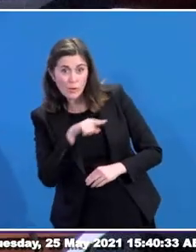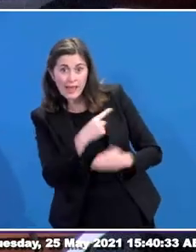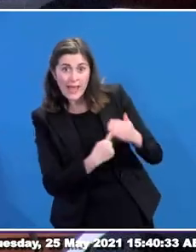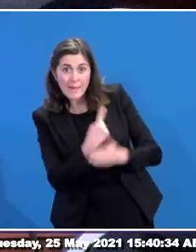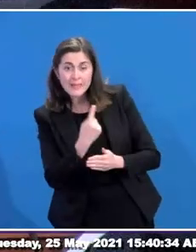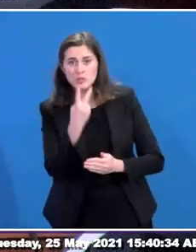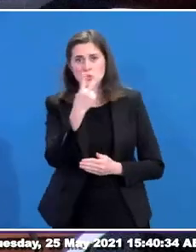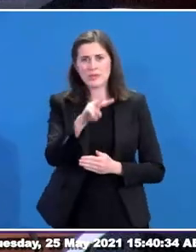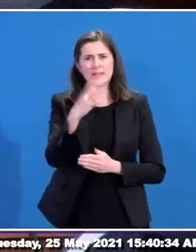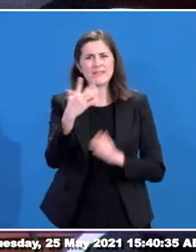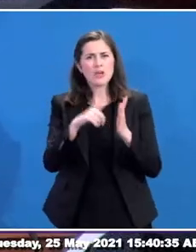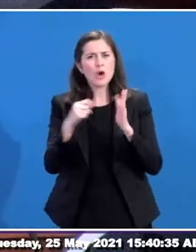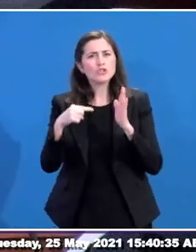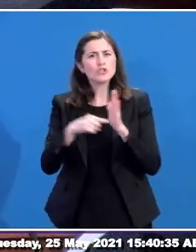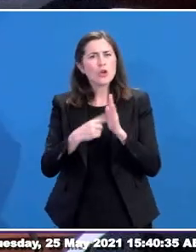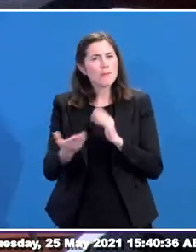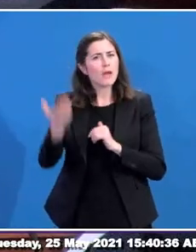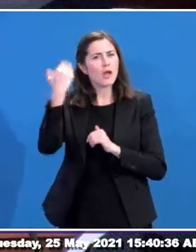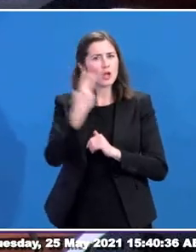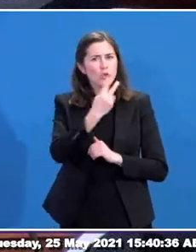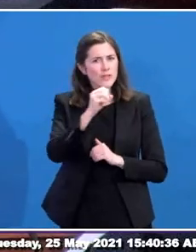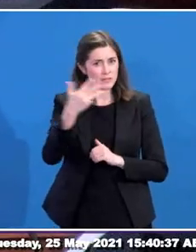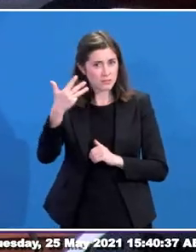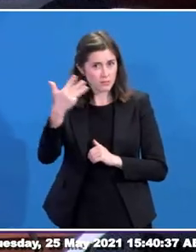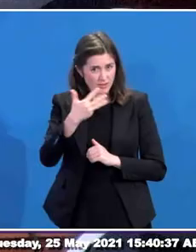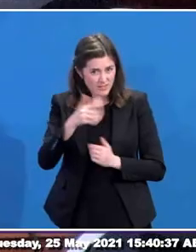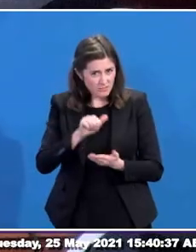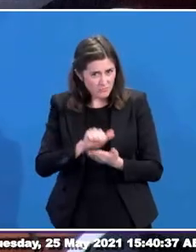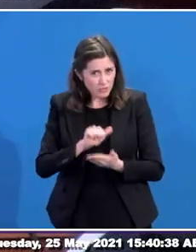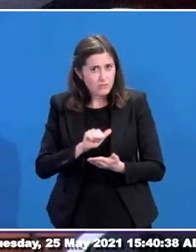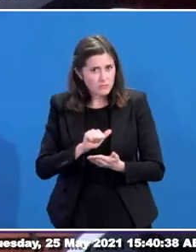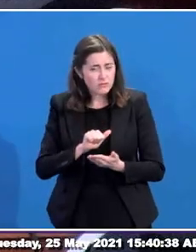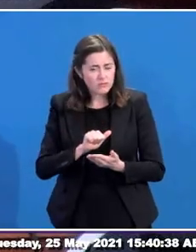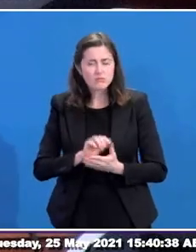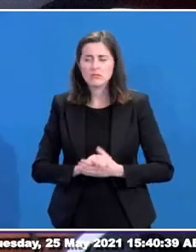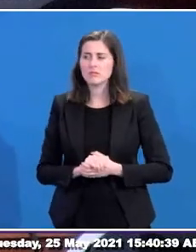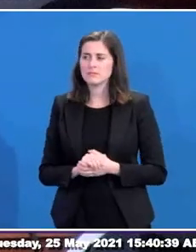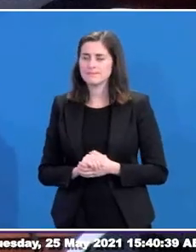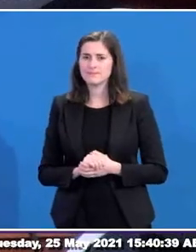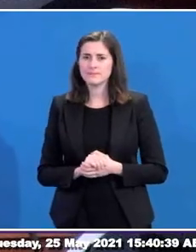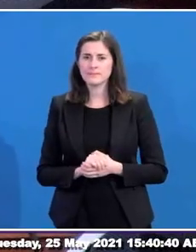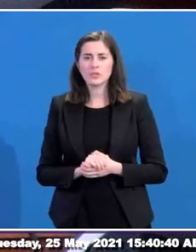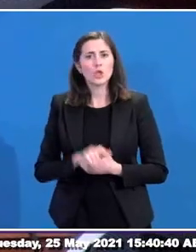I think that was And you were to provide a report.